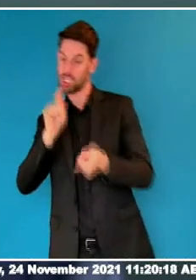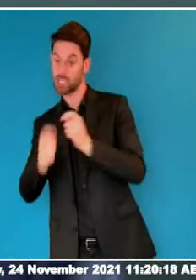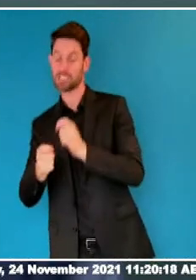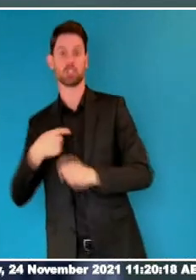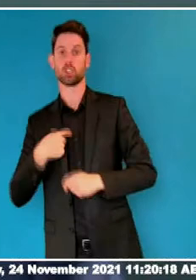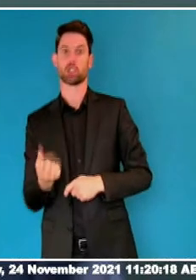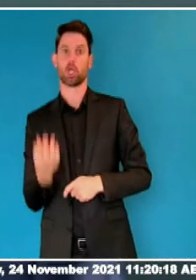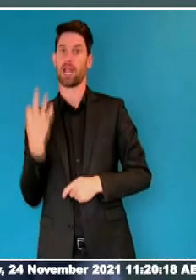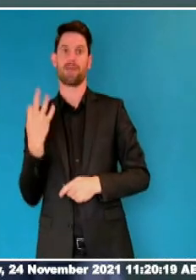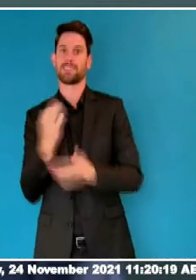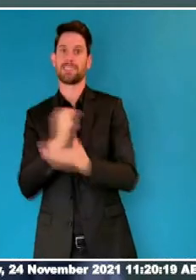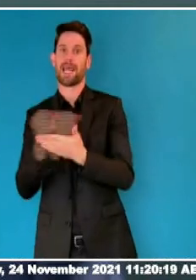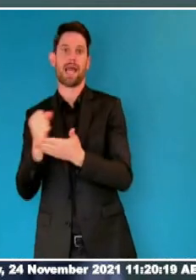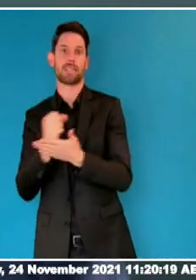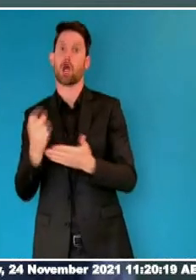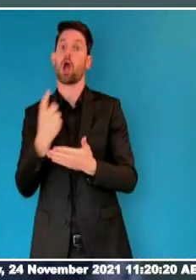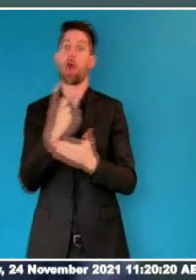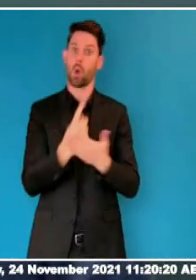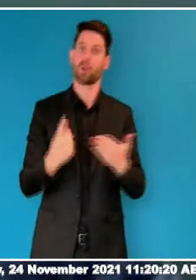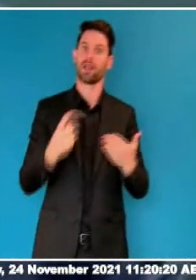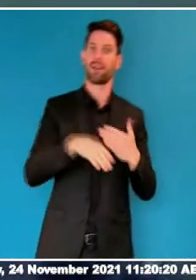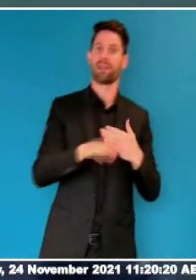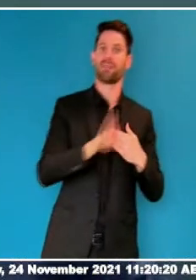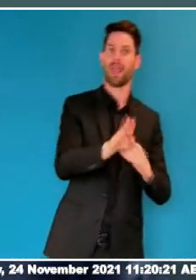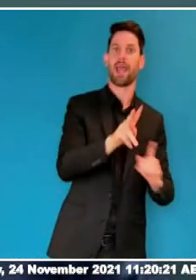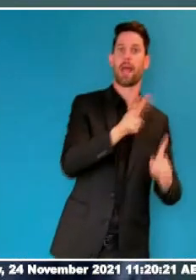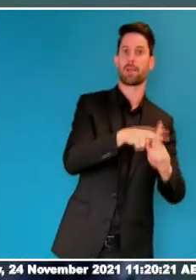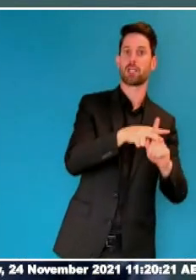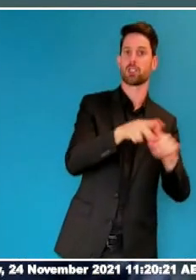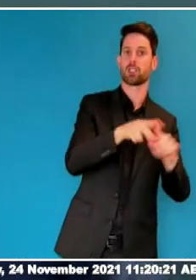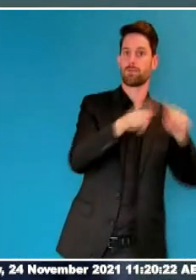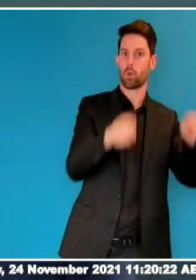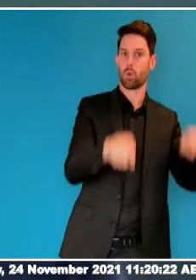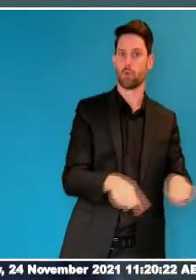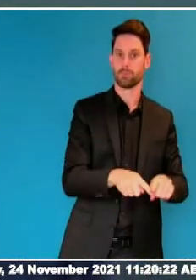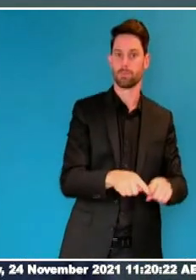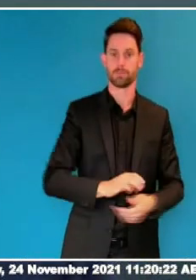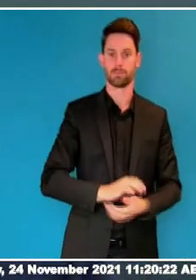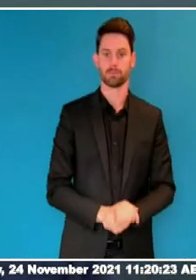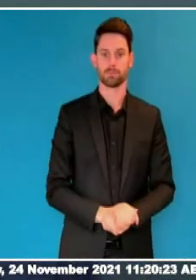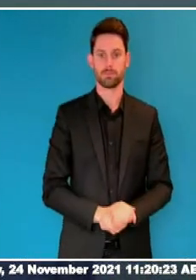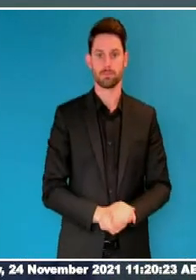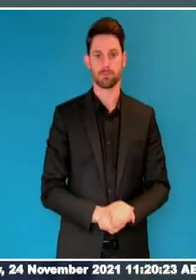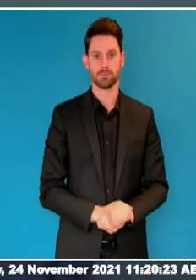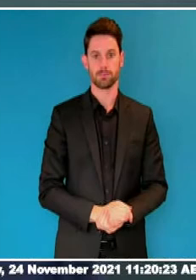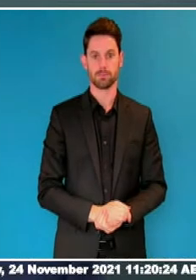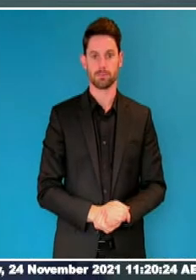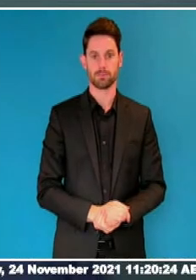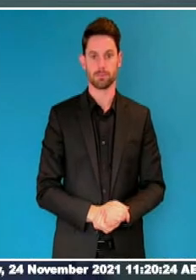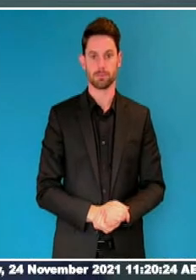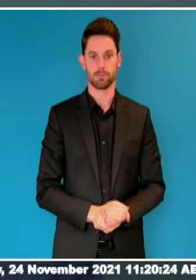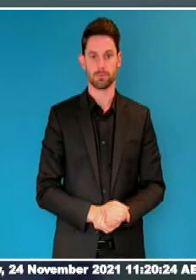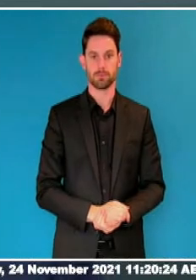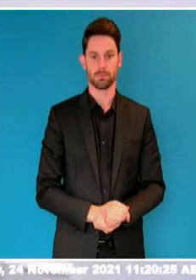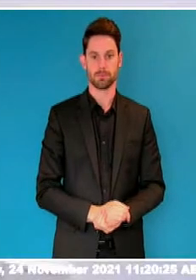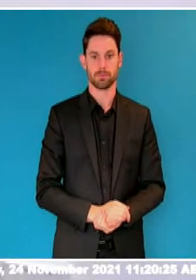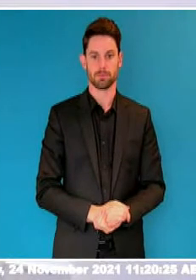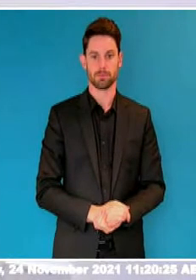I hope that clarifies it. COMMISSIONER RYAN: The way in which you asked the question about adjustments and recruitment, and you indicated a number of things people might be